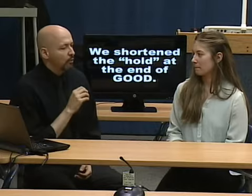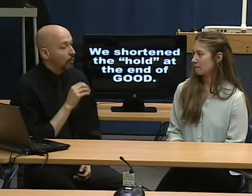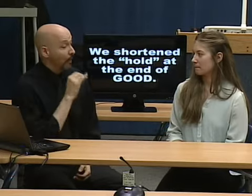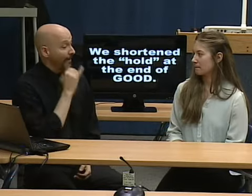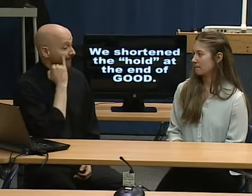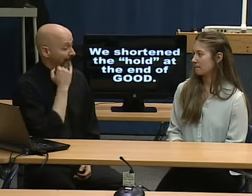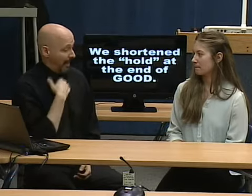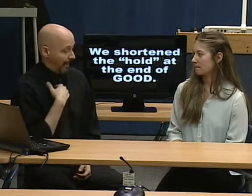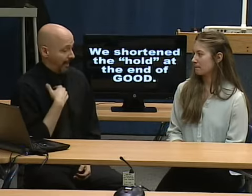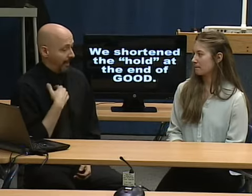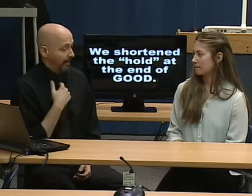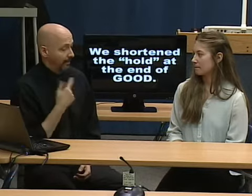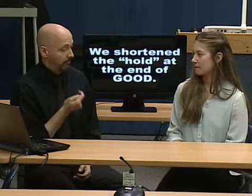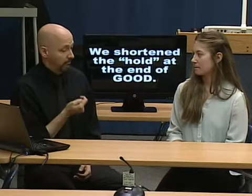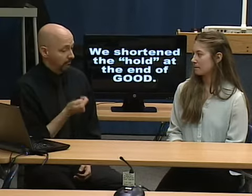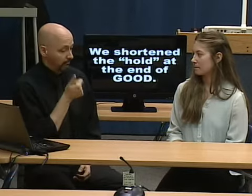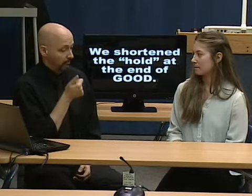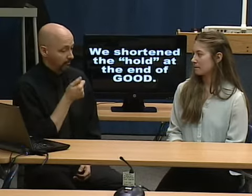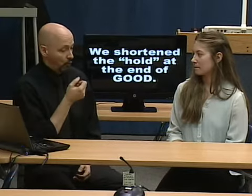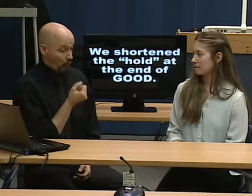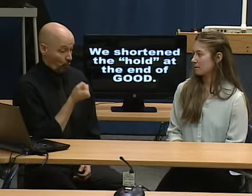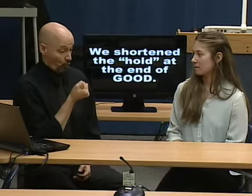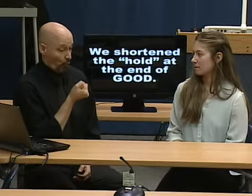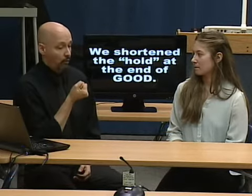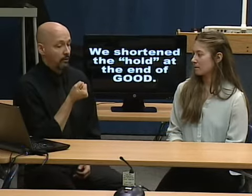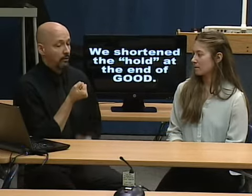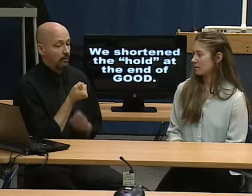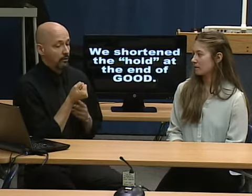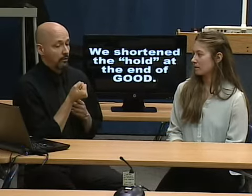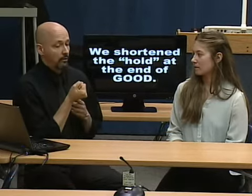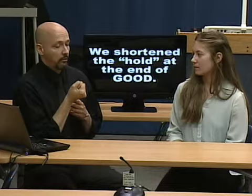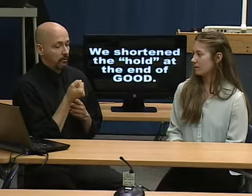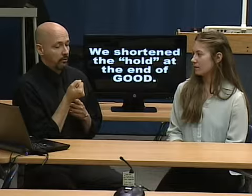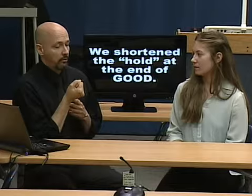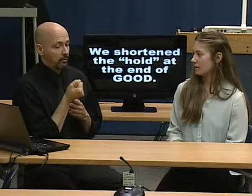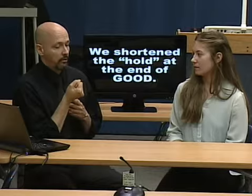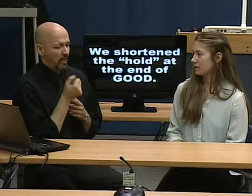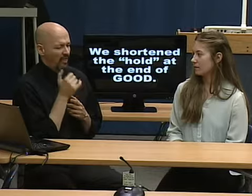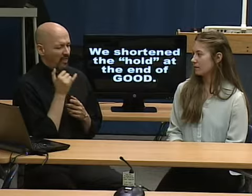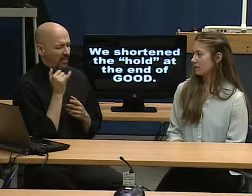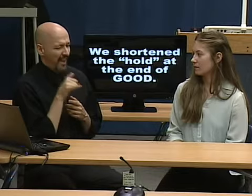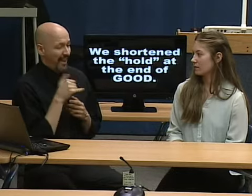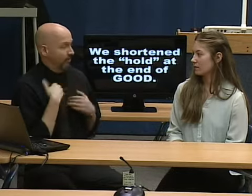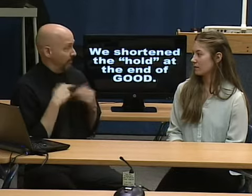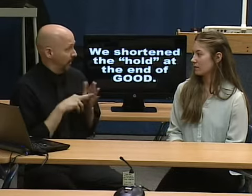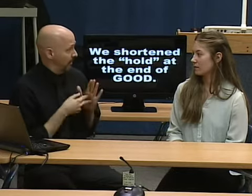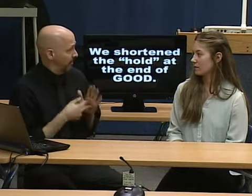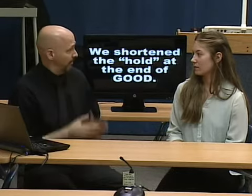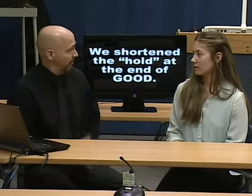So if I eliminate the hold... ...does that have meaning?